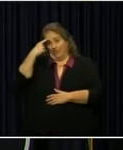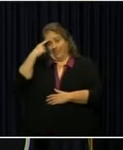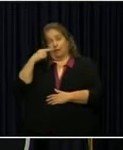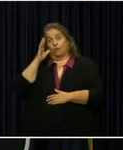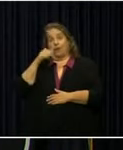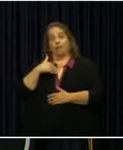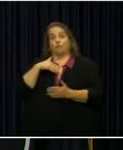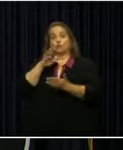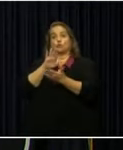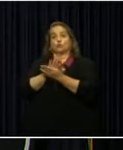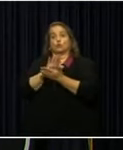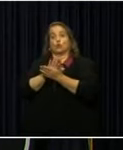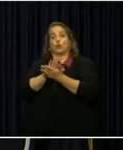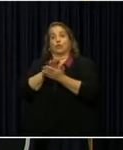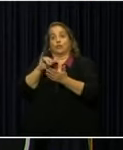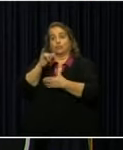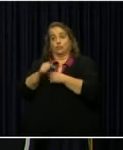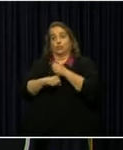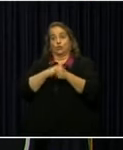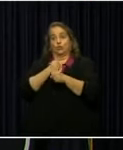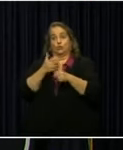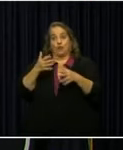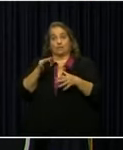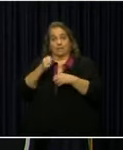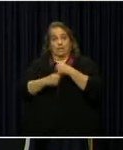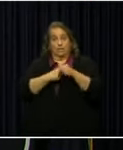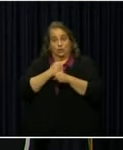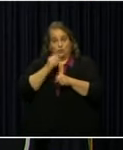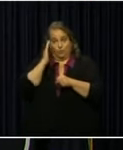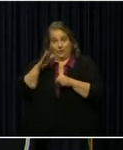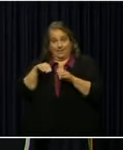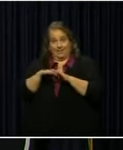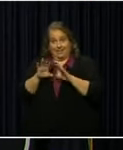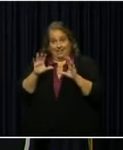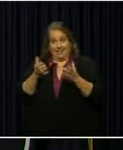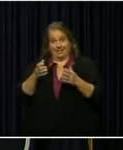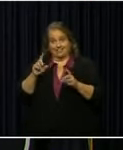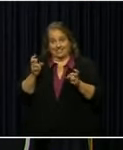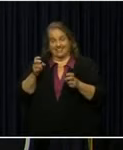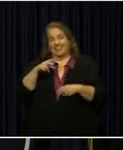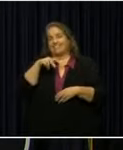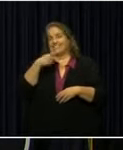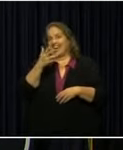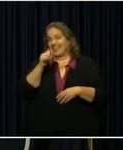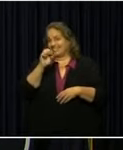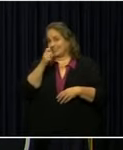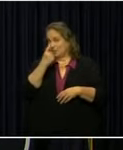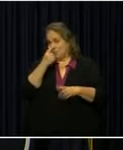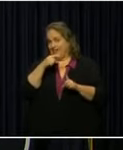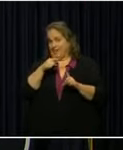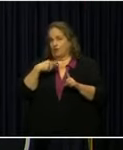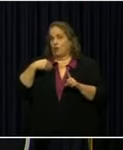YESTERDAY -- OF UK'S COLLEGE OF MEDICINE WHO ARE SUPPORTED BY CERTIFIED CERTIFIED NURSING ASSISTANTS.